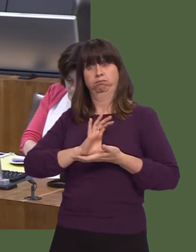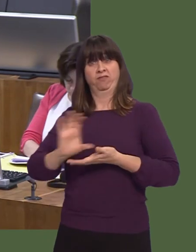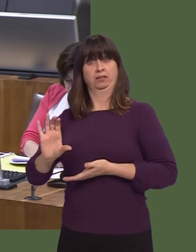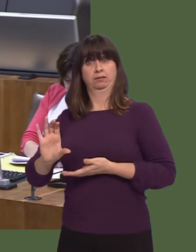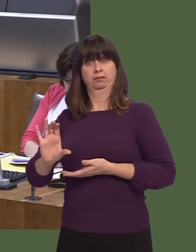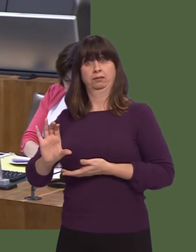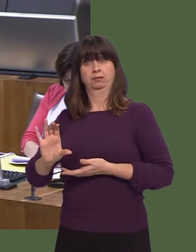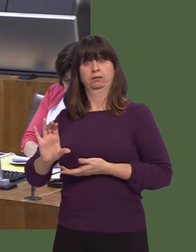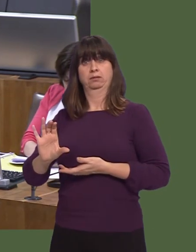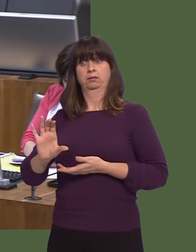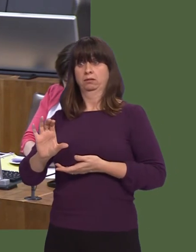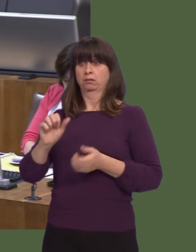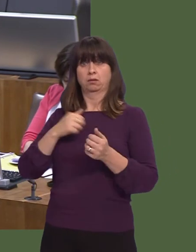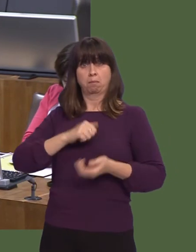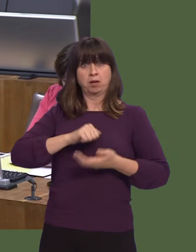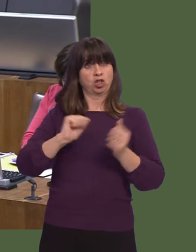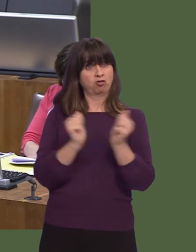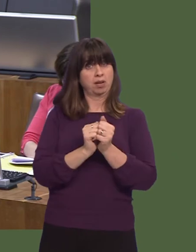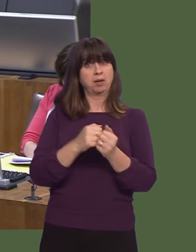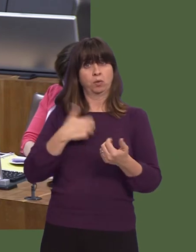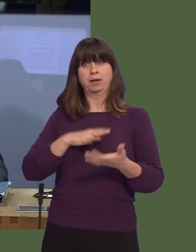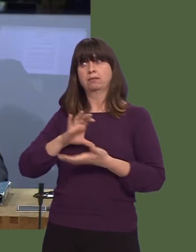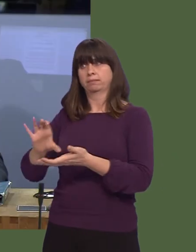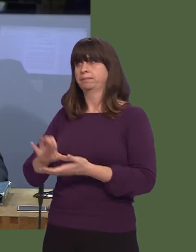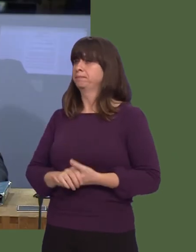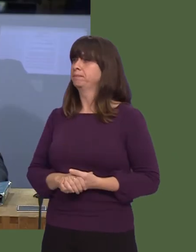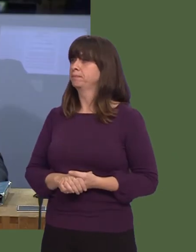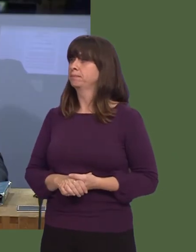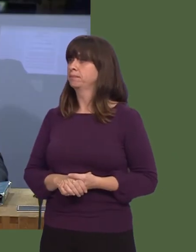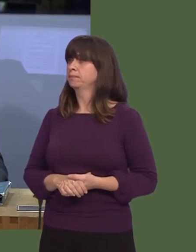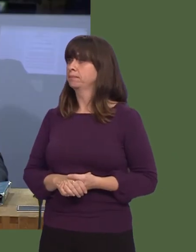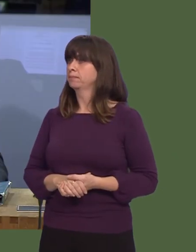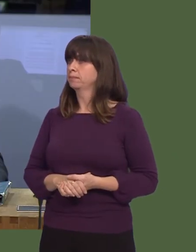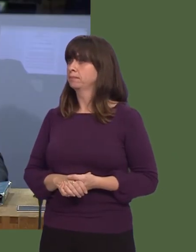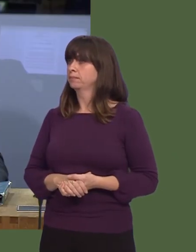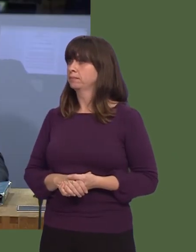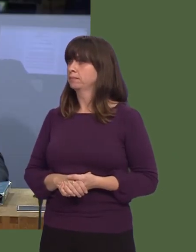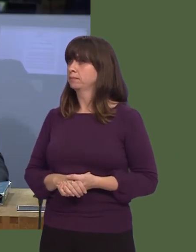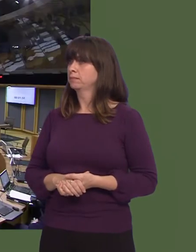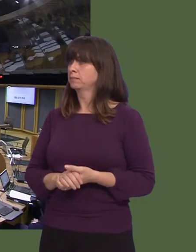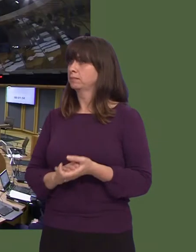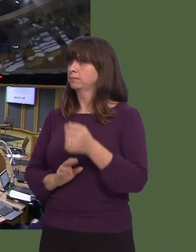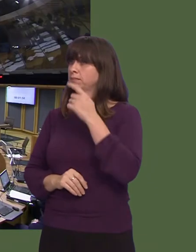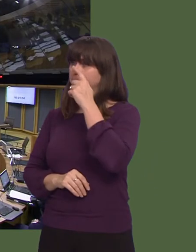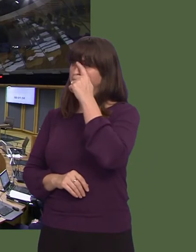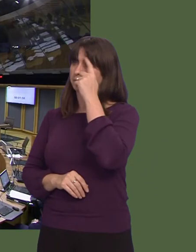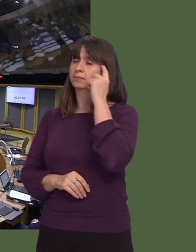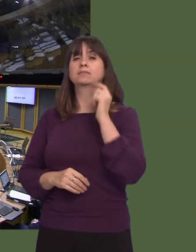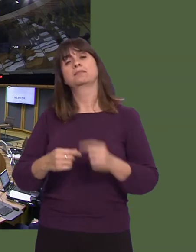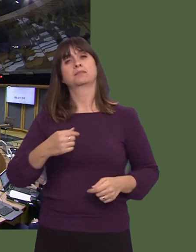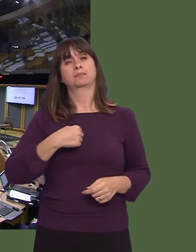through the budget agreement that is necessary. Dawn Bowden AM: Can I also support the importance